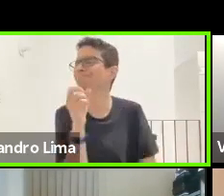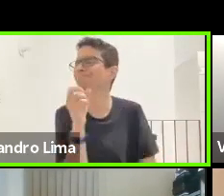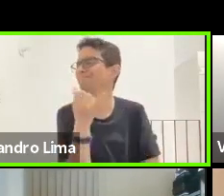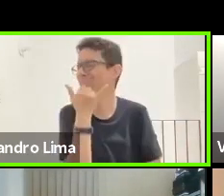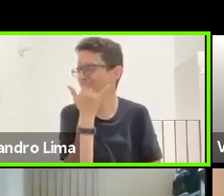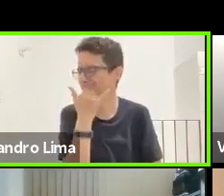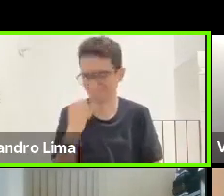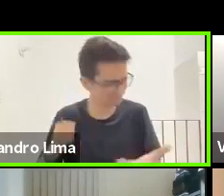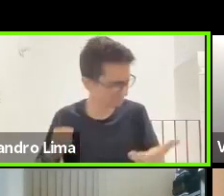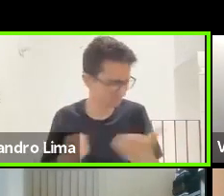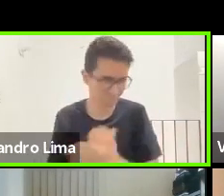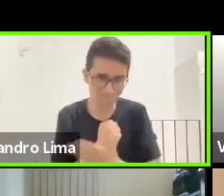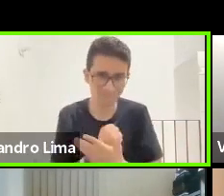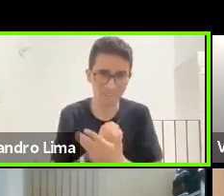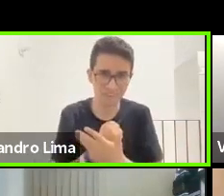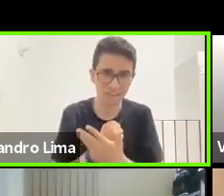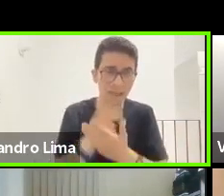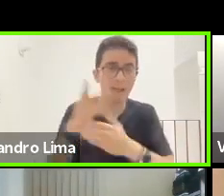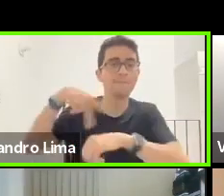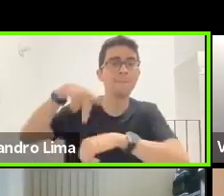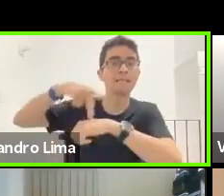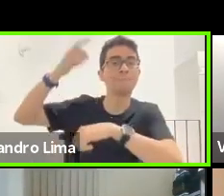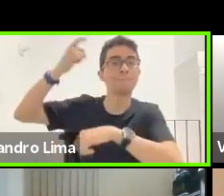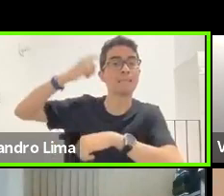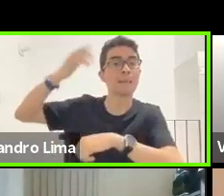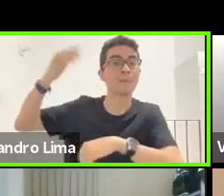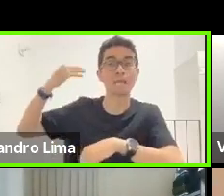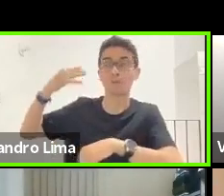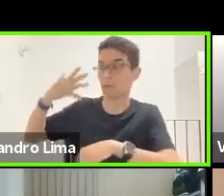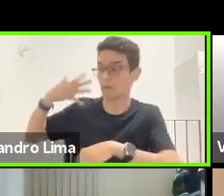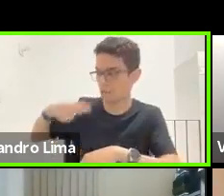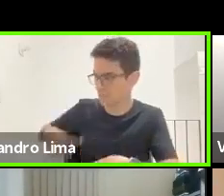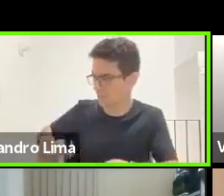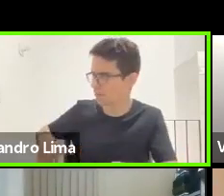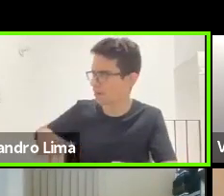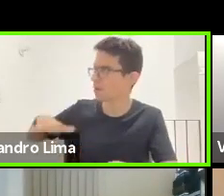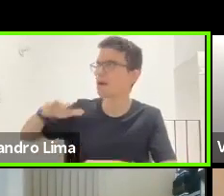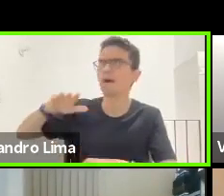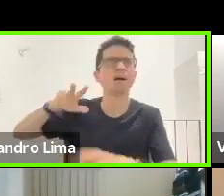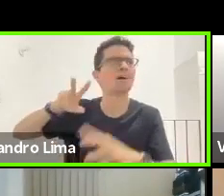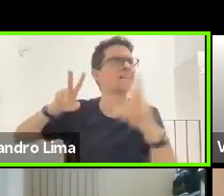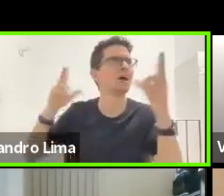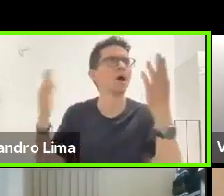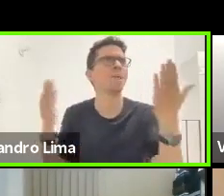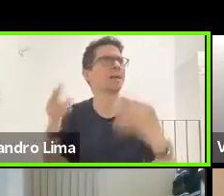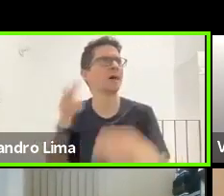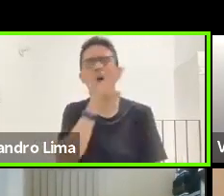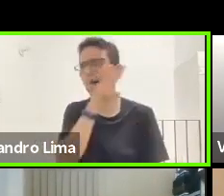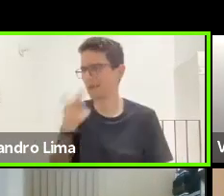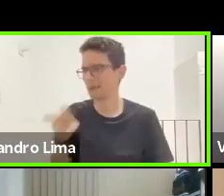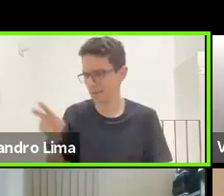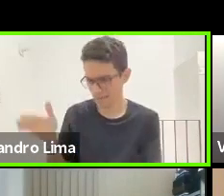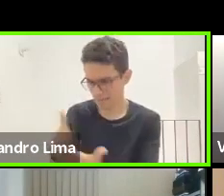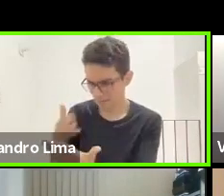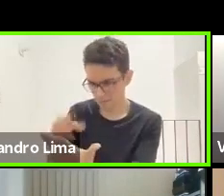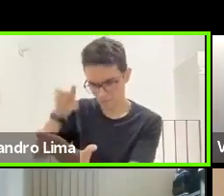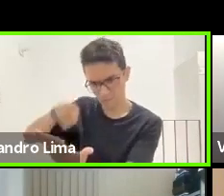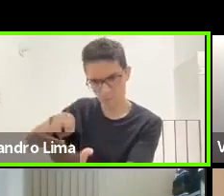become disappointed in your country, because it's not the place you always thought it was. Now what helped me if you, if you what helped me if you, if you.